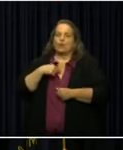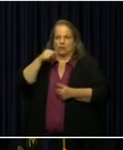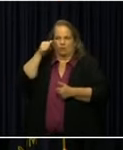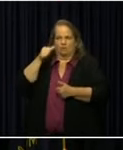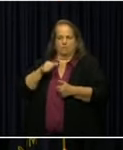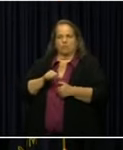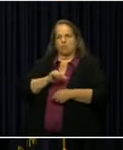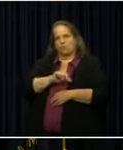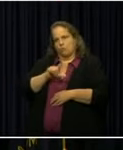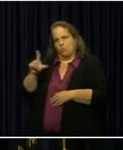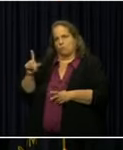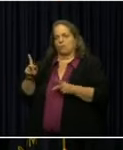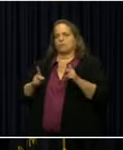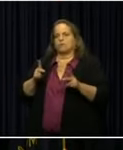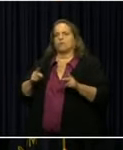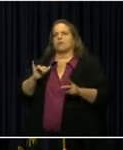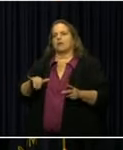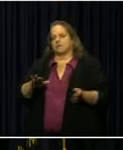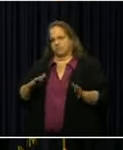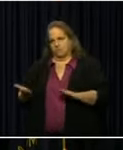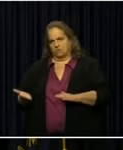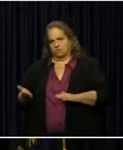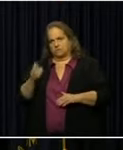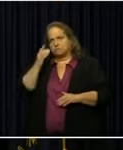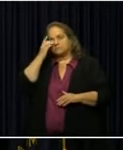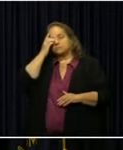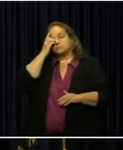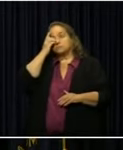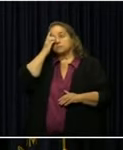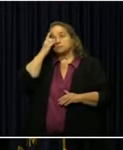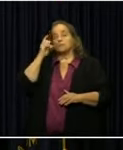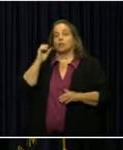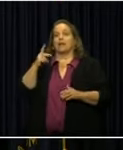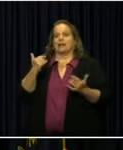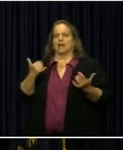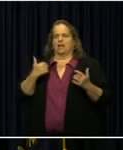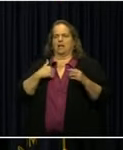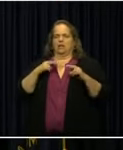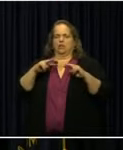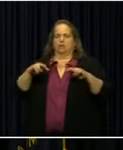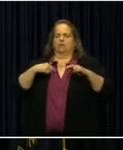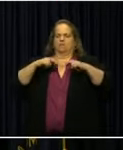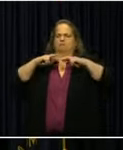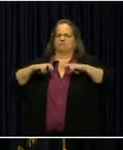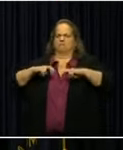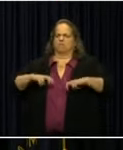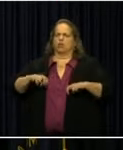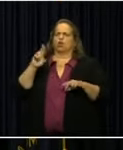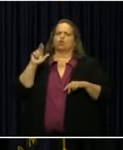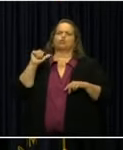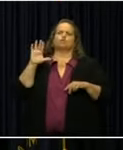REALLY HOPE THATY WHEN WE COME OUT OF THIS AS BETTER PEOPLE,